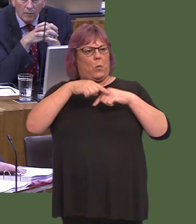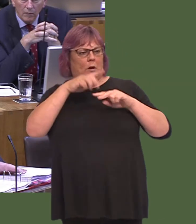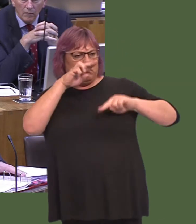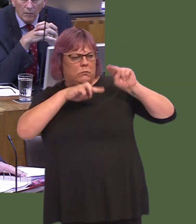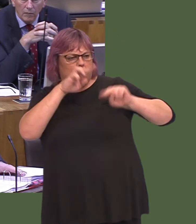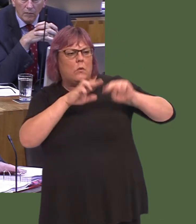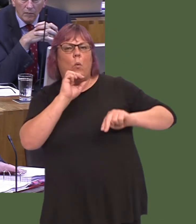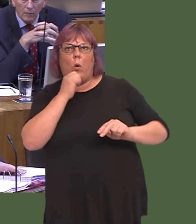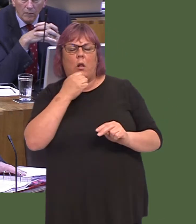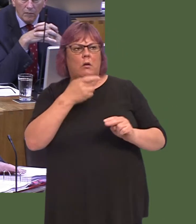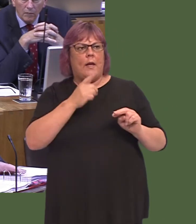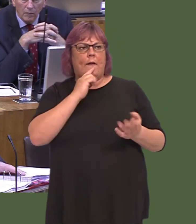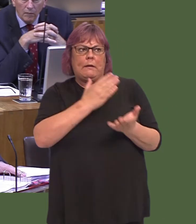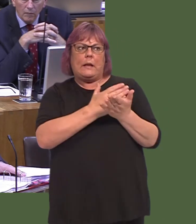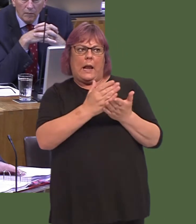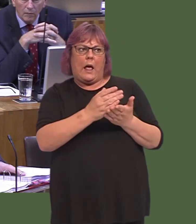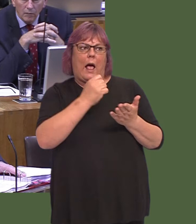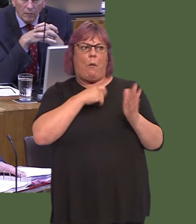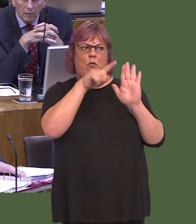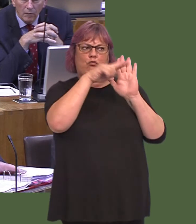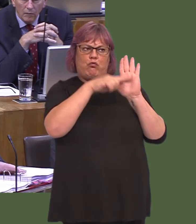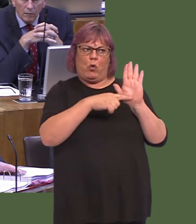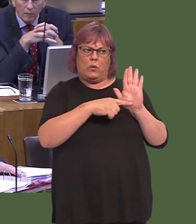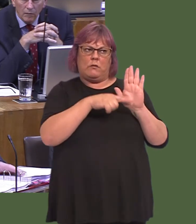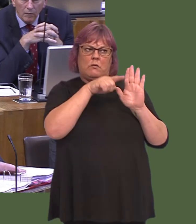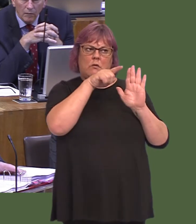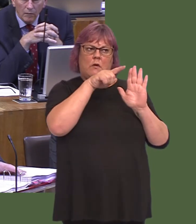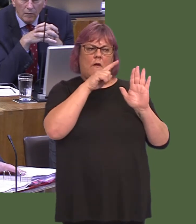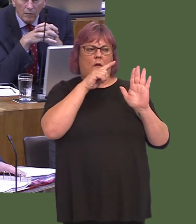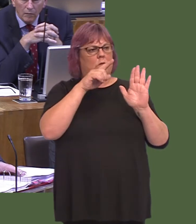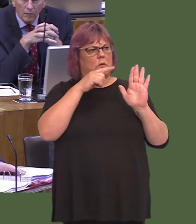As I say quite clearly, if there is a breach of the conditions of the financial support